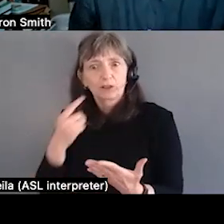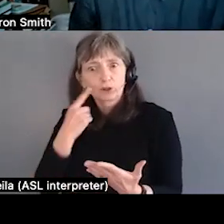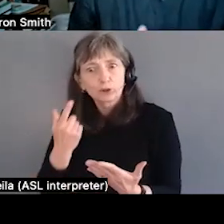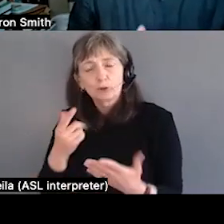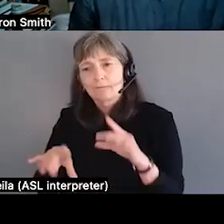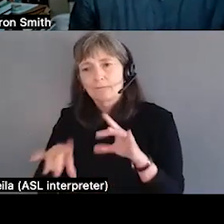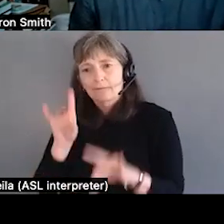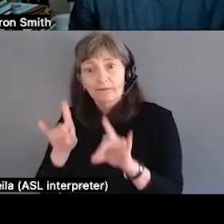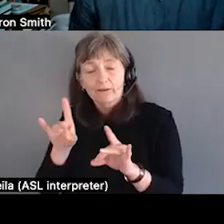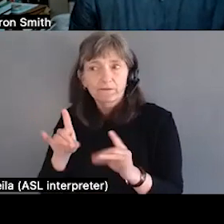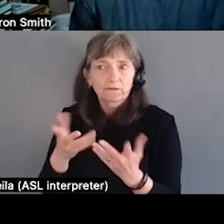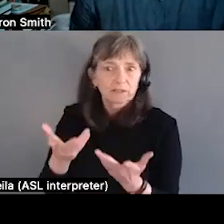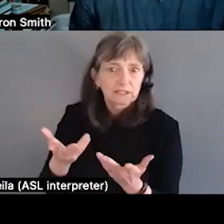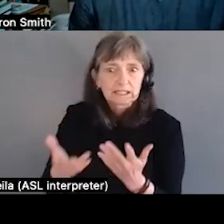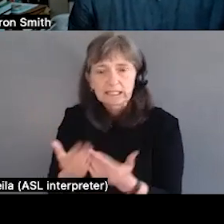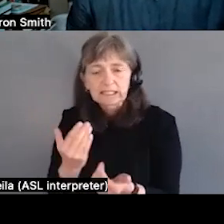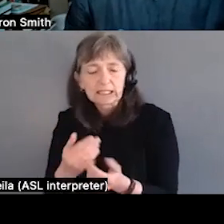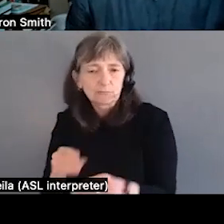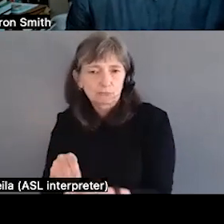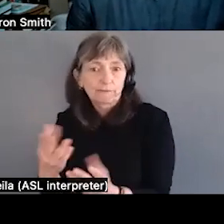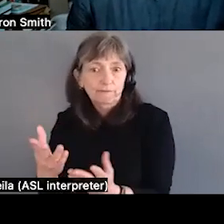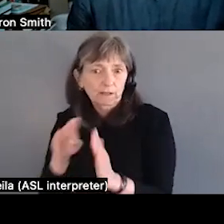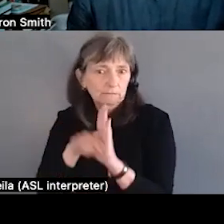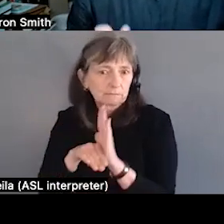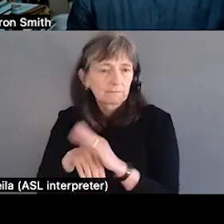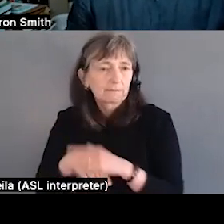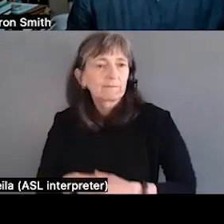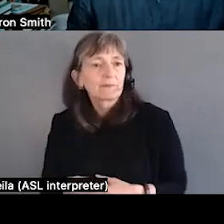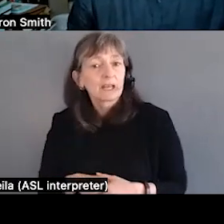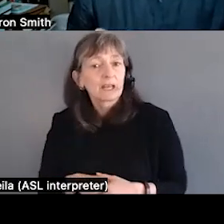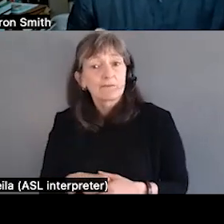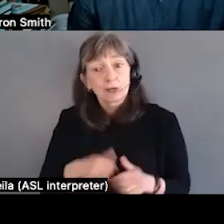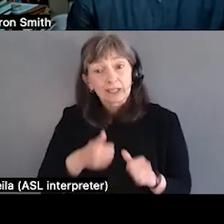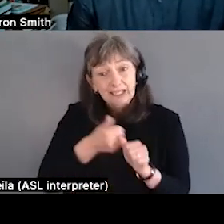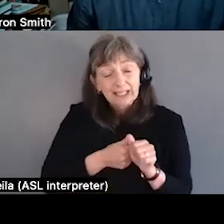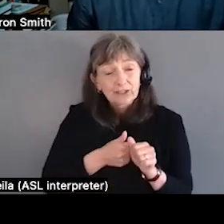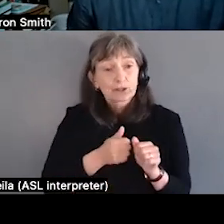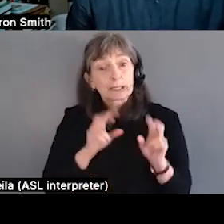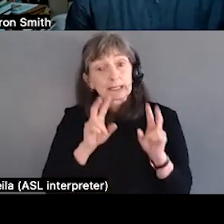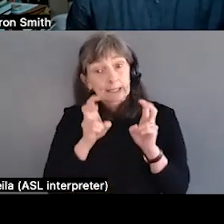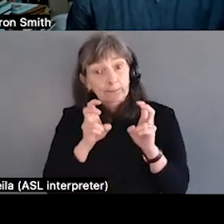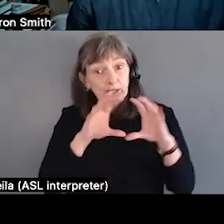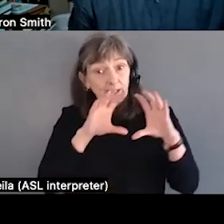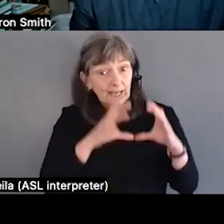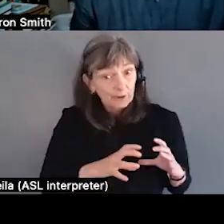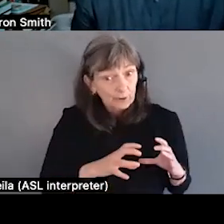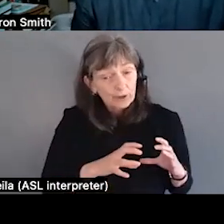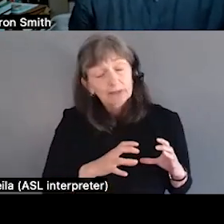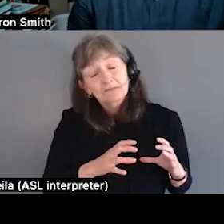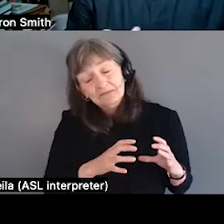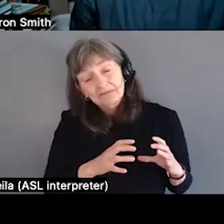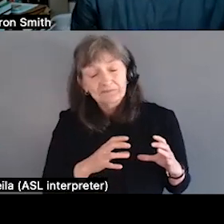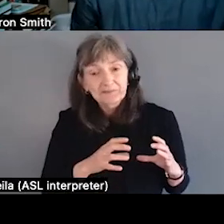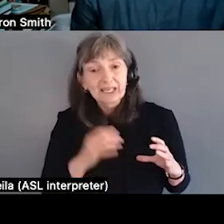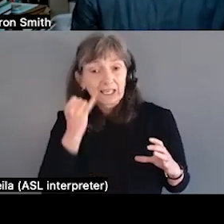Judicious use of both subject category, four if you must, and qualifiers up to six, can expand